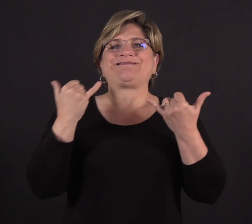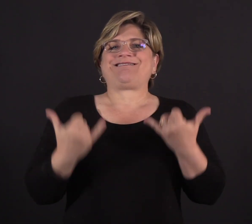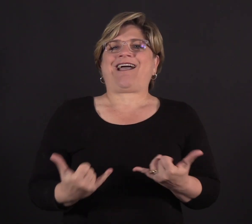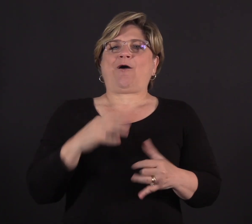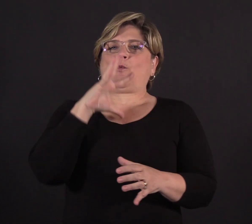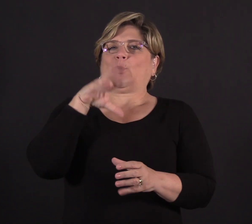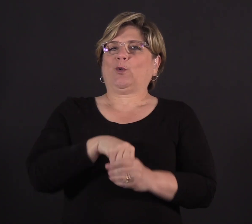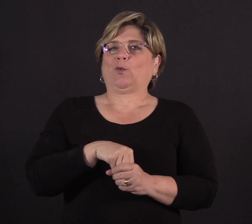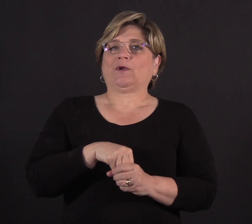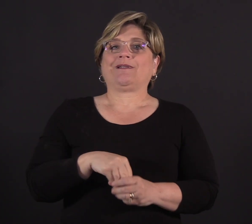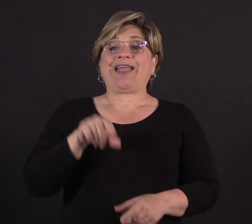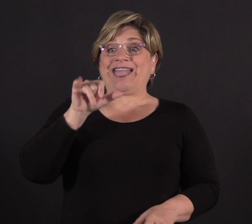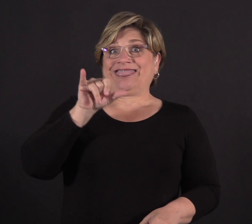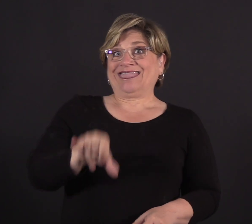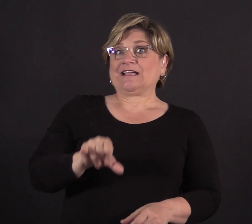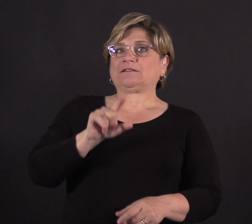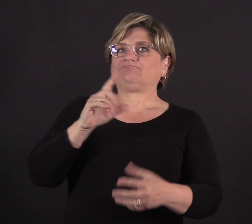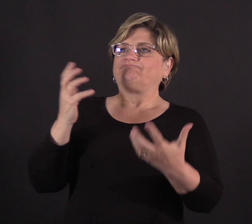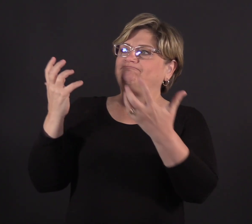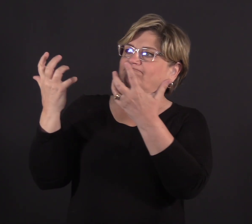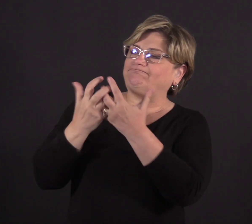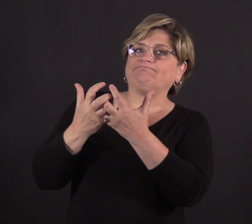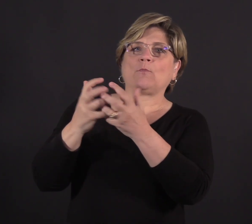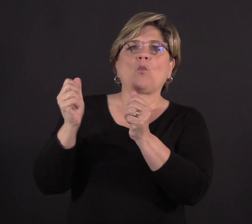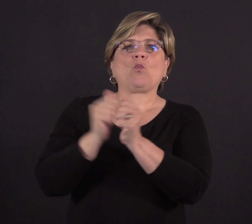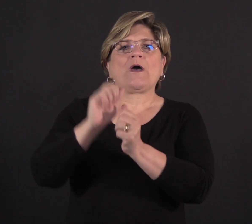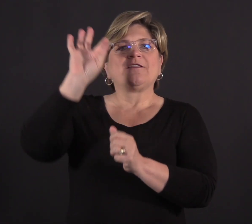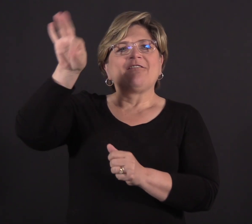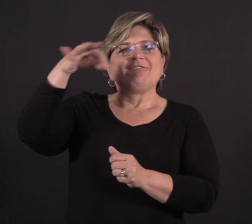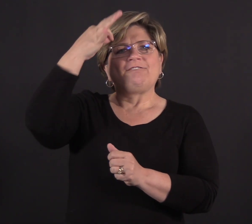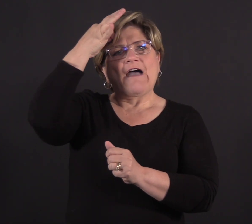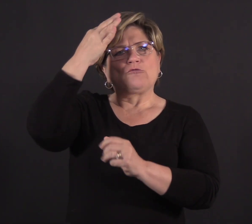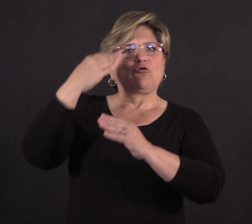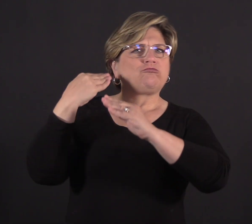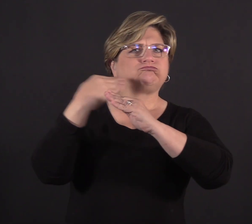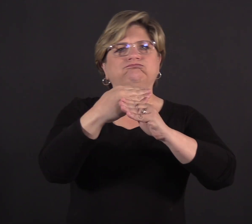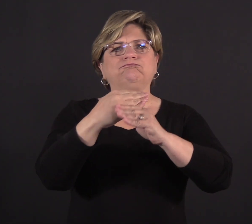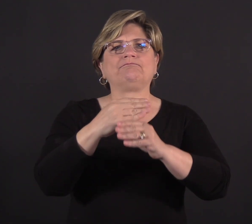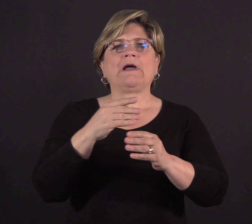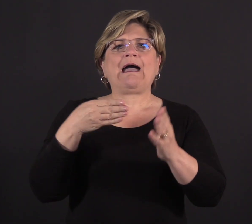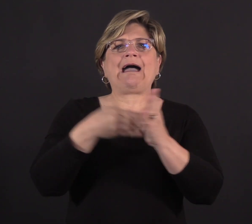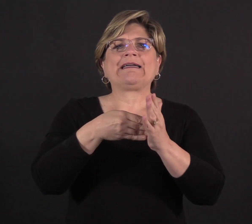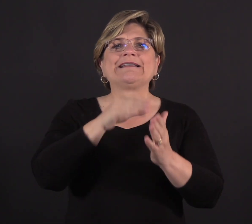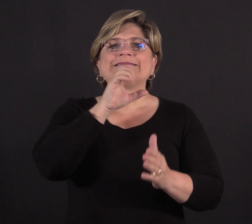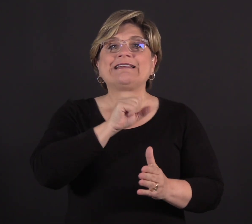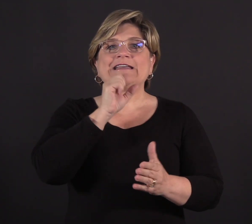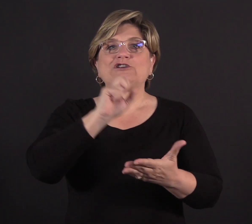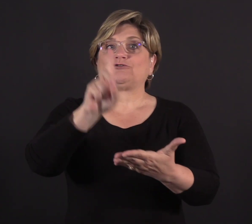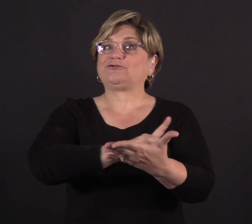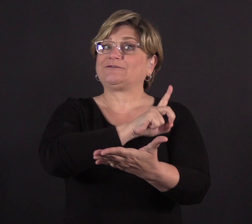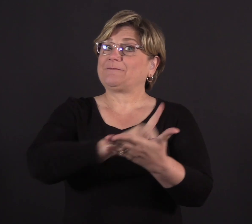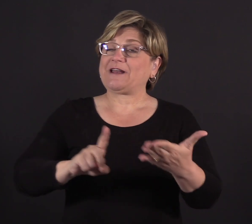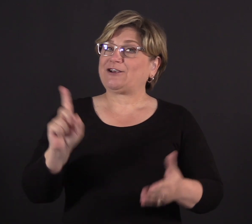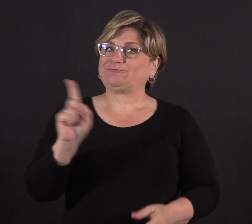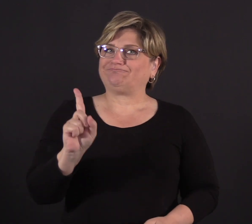included. This also conforms with federal prohibitions against age discrimination.